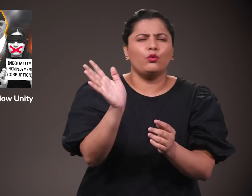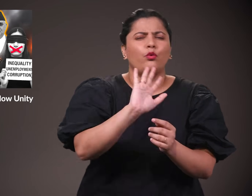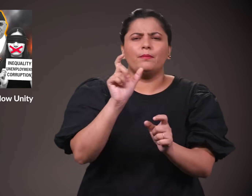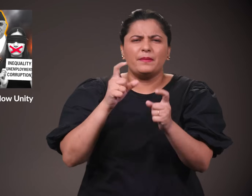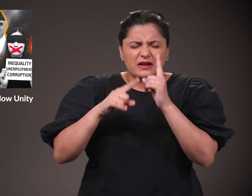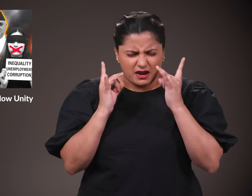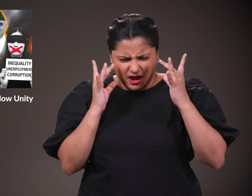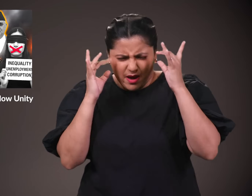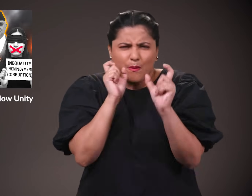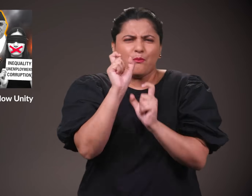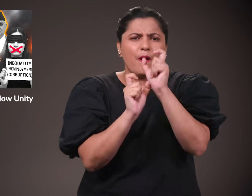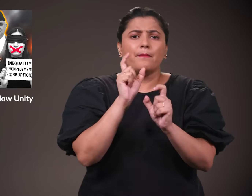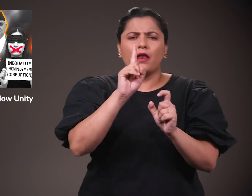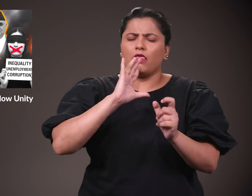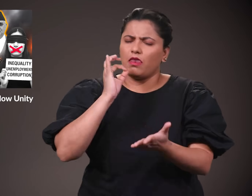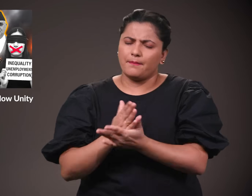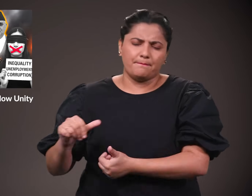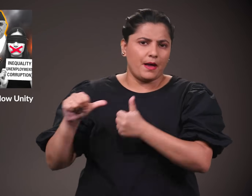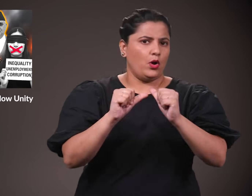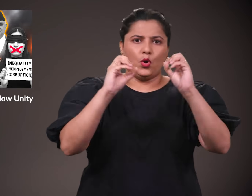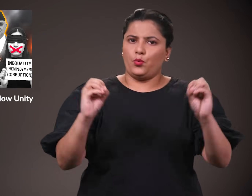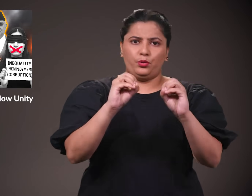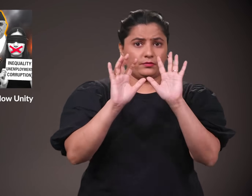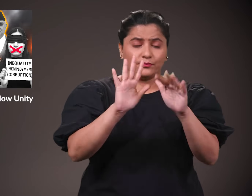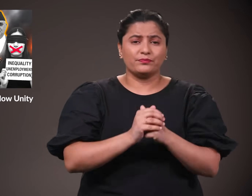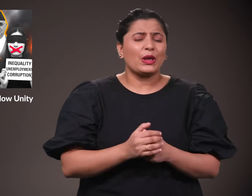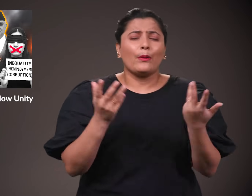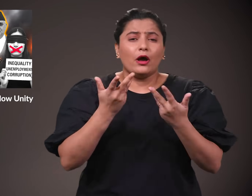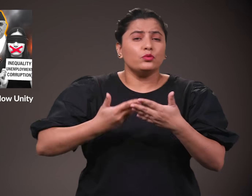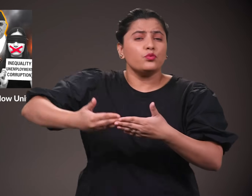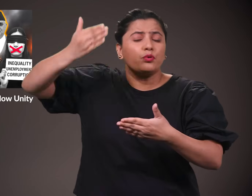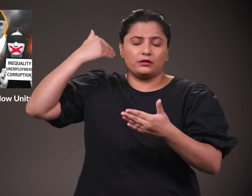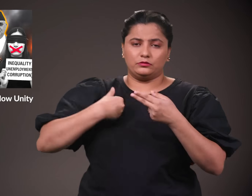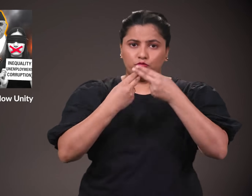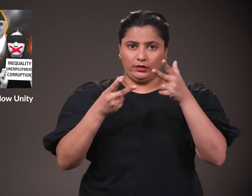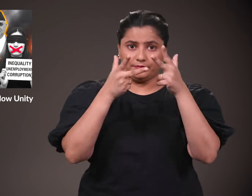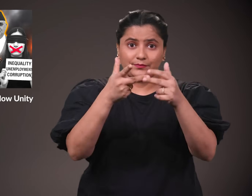No! People just said it out of anger. Let me share its history.